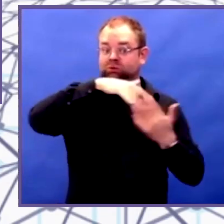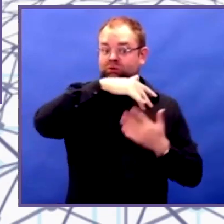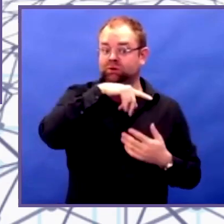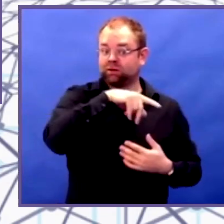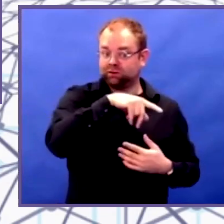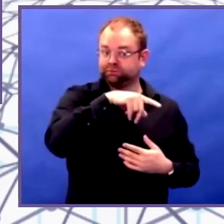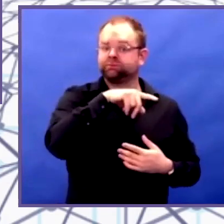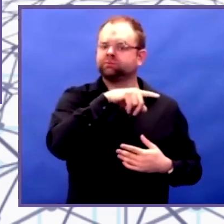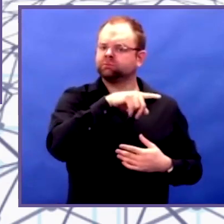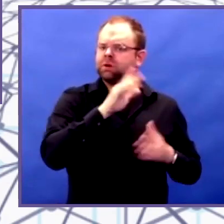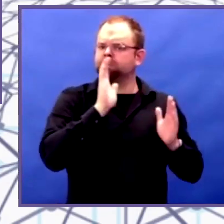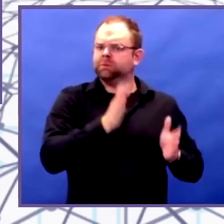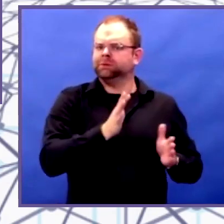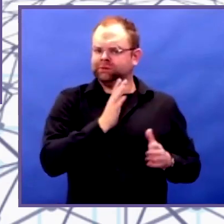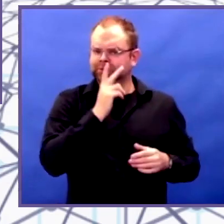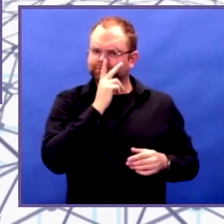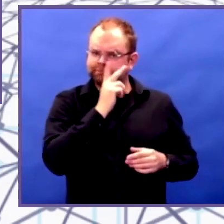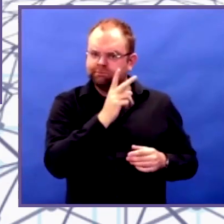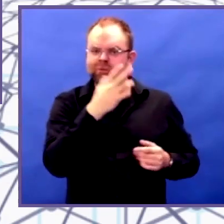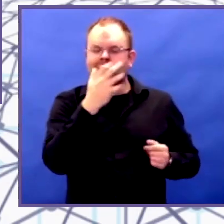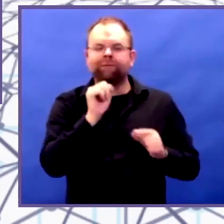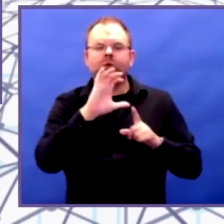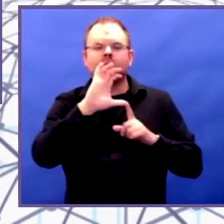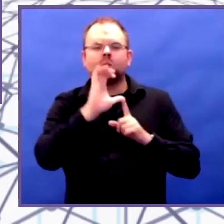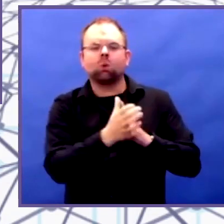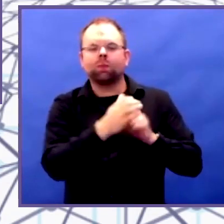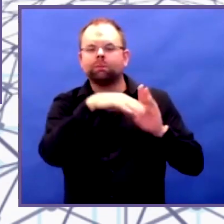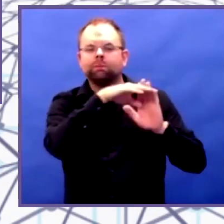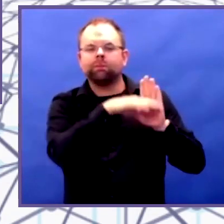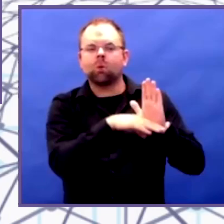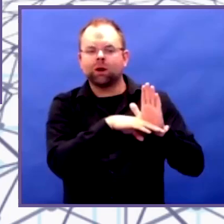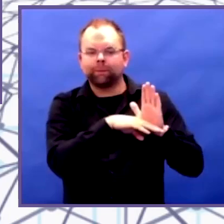with disabilities living in informal settlements.